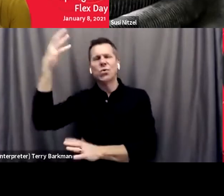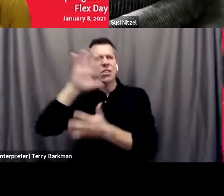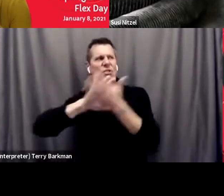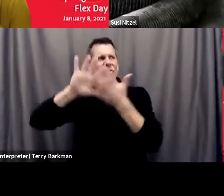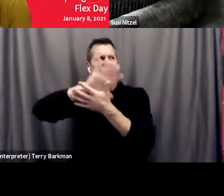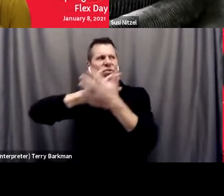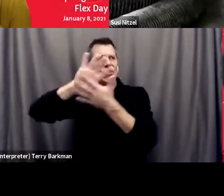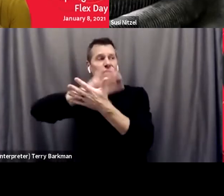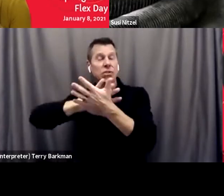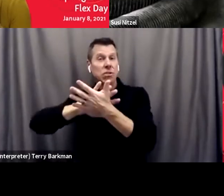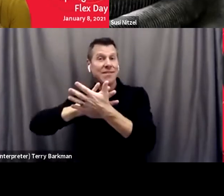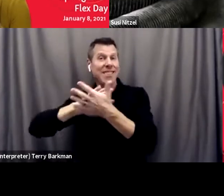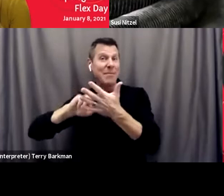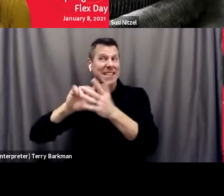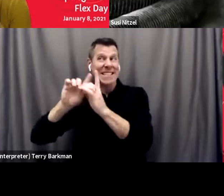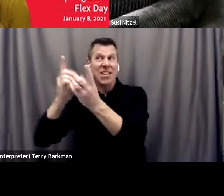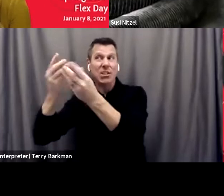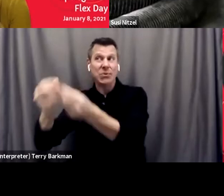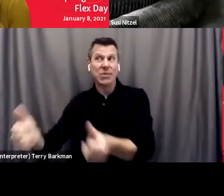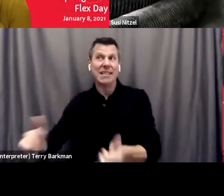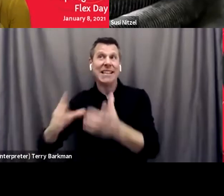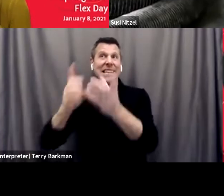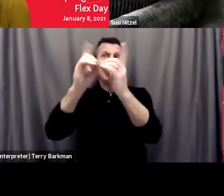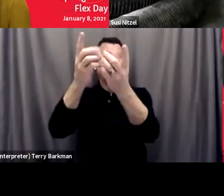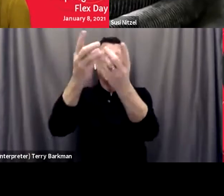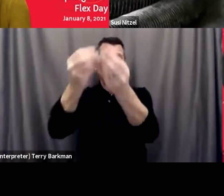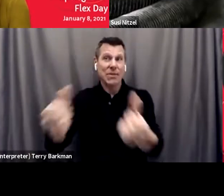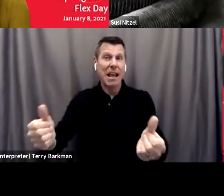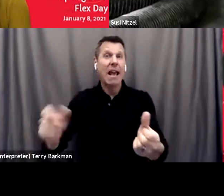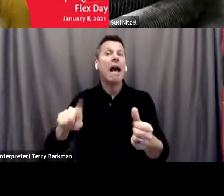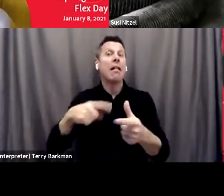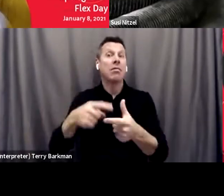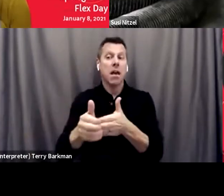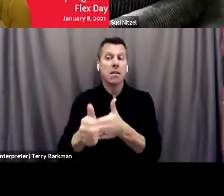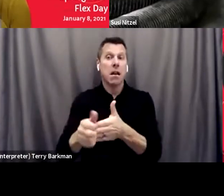lead to divisions being dissolved and guided pathways taken over? And then after that Jerry has a question.